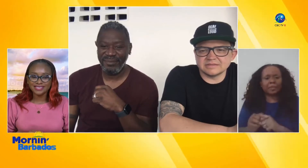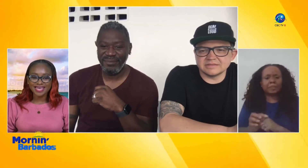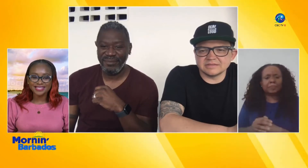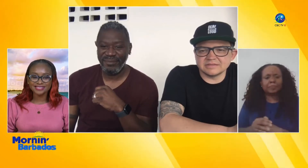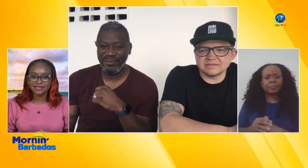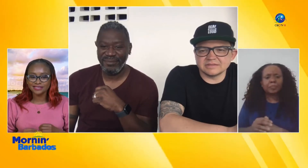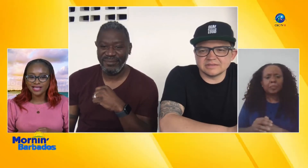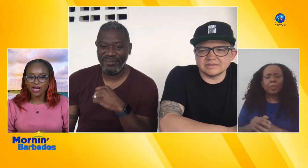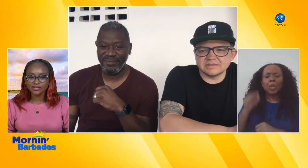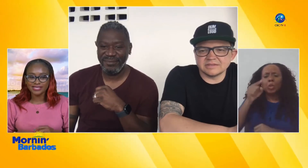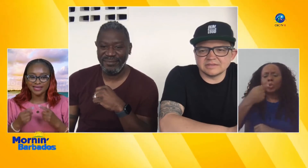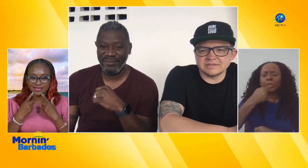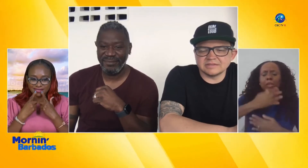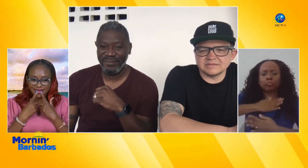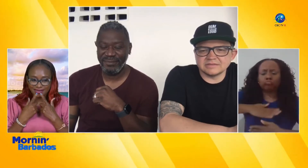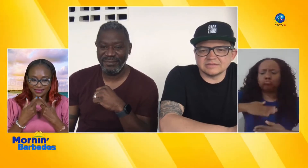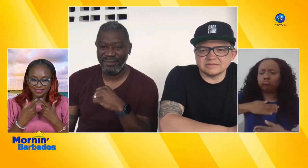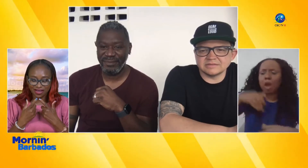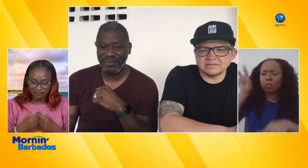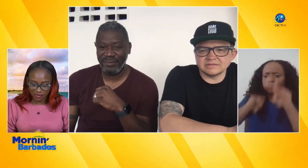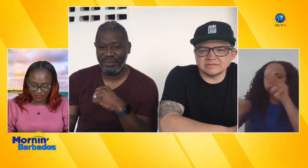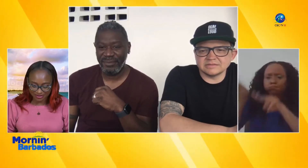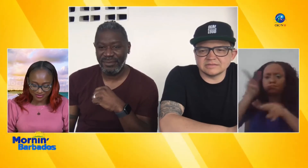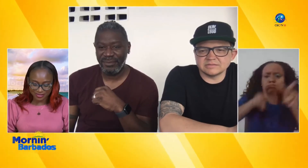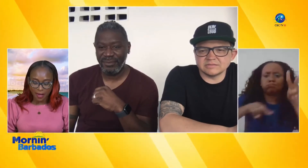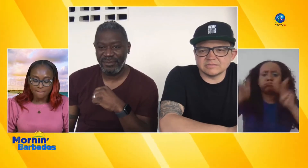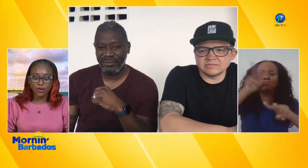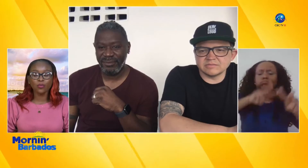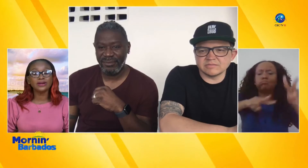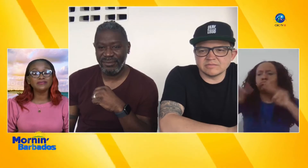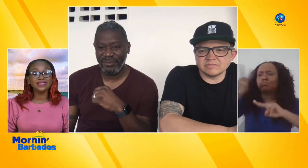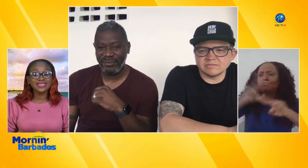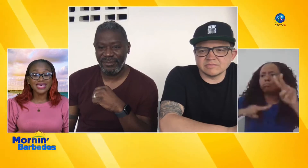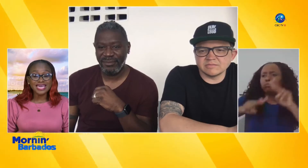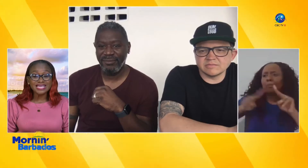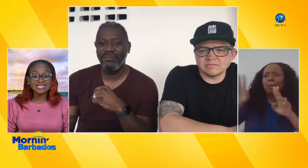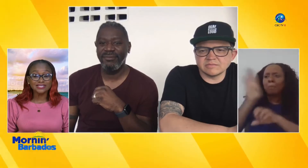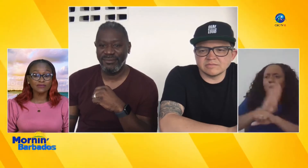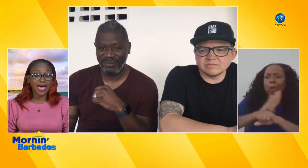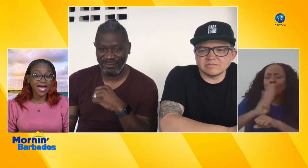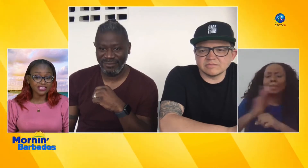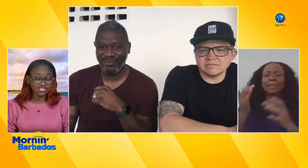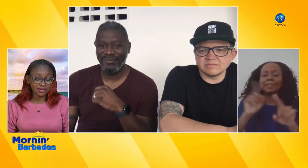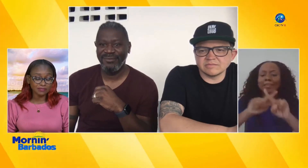sights the sounds and the taste of Barbados but one of the things you've actually